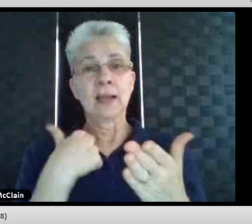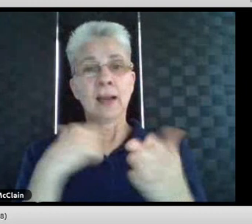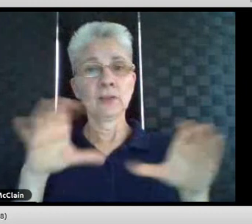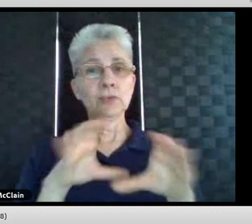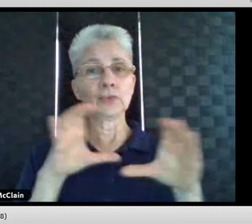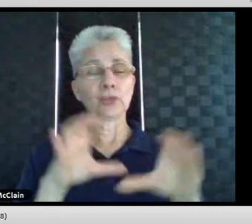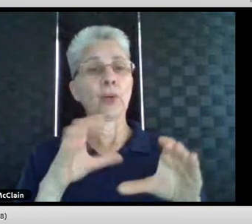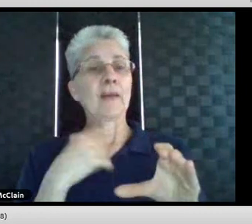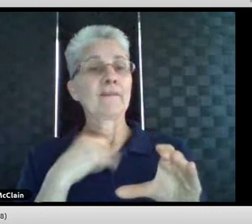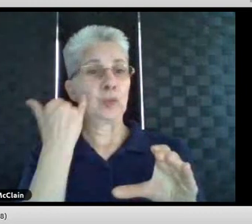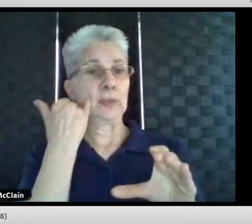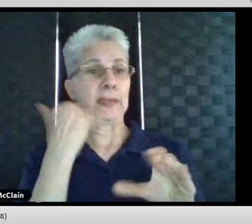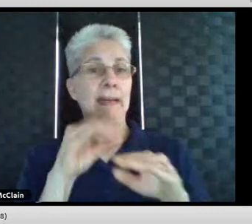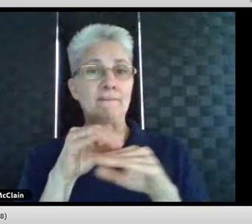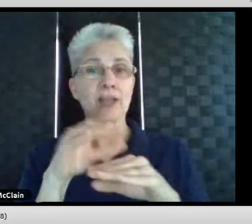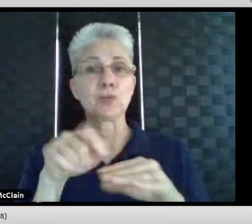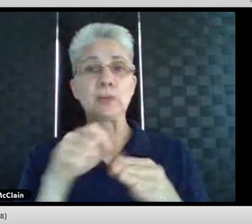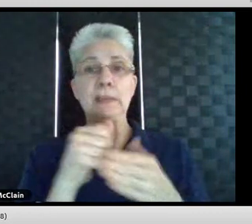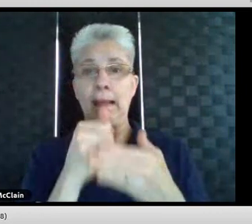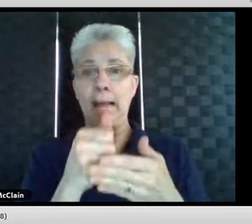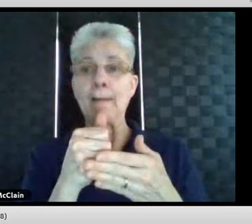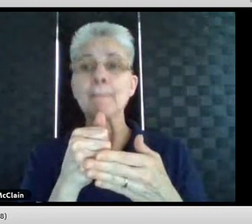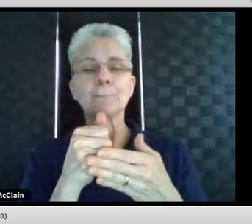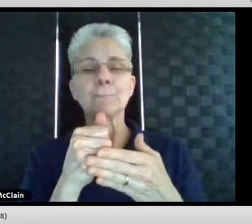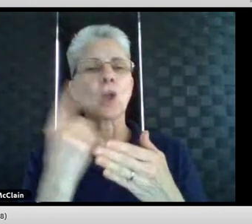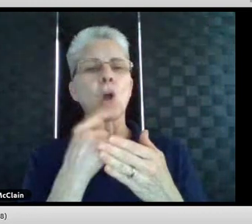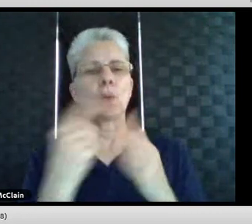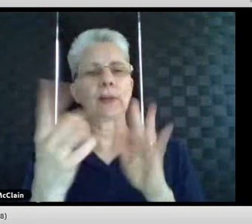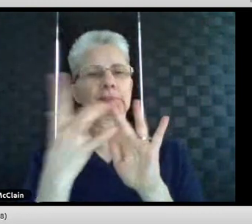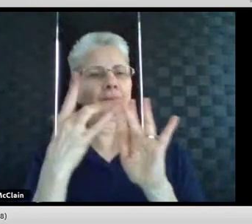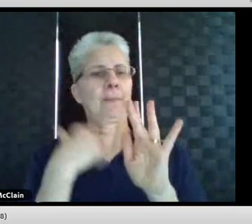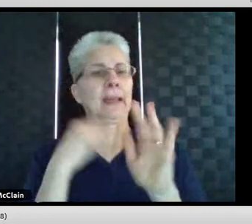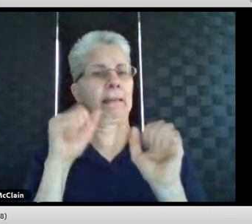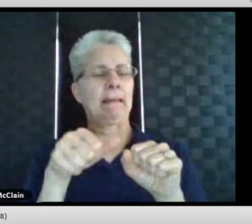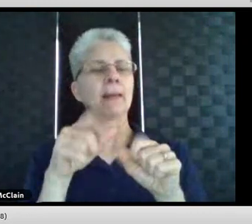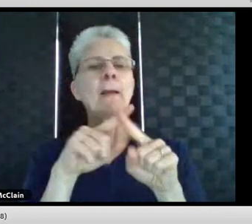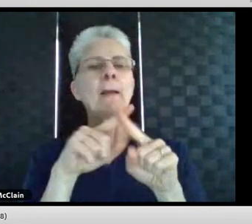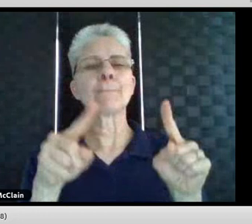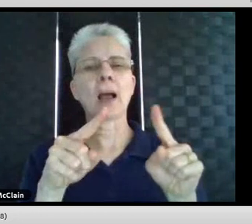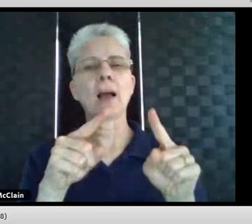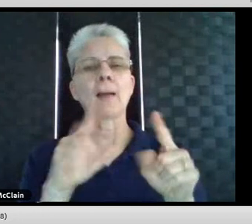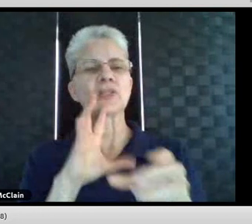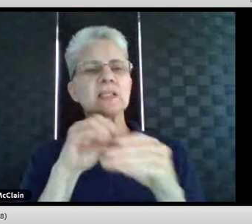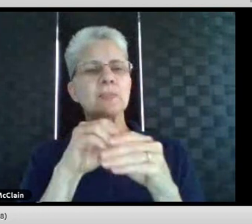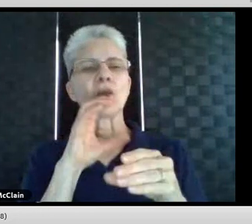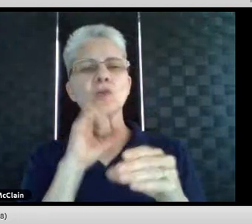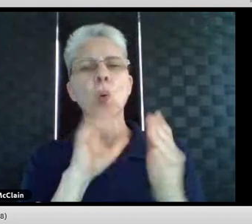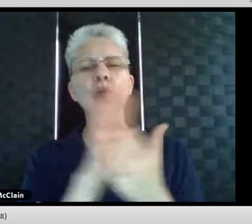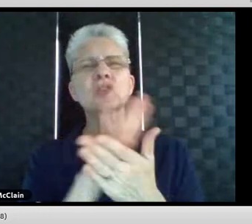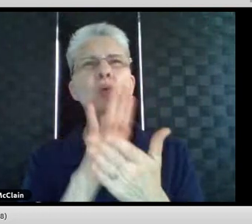if you need advice, if you need help, of course, you could always ask me, but also participate in those old-school, you know, discussion lists.